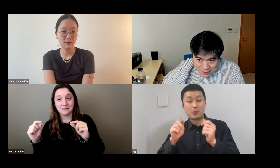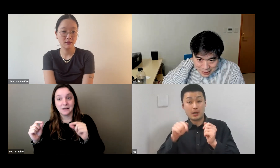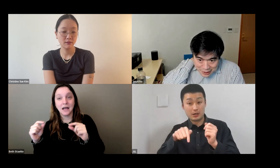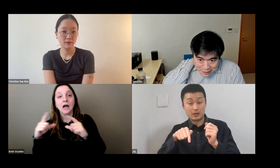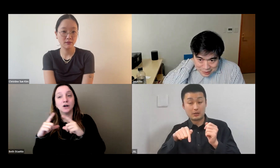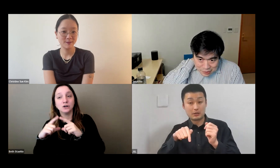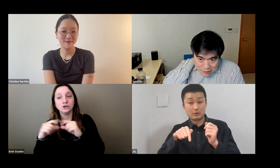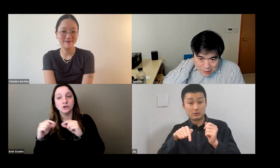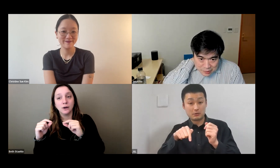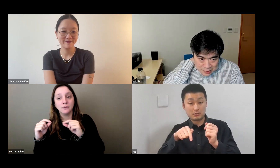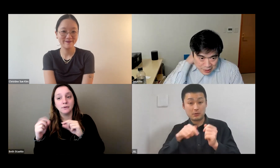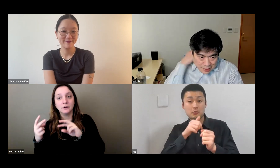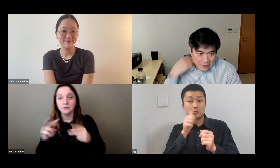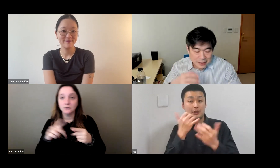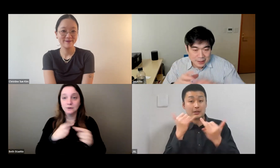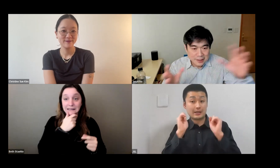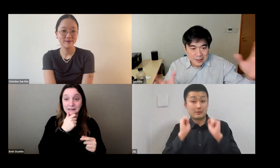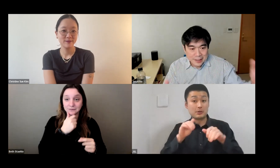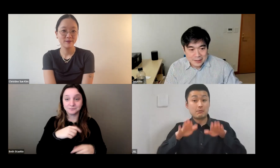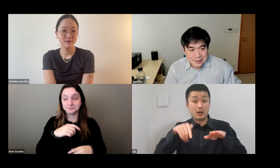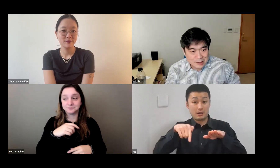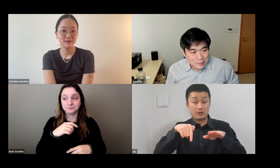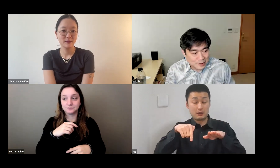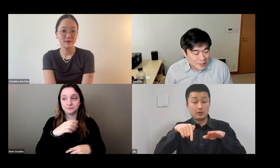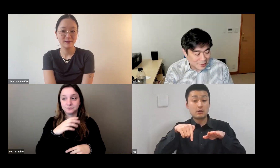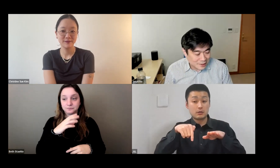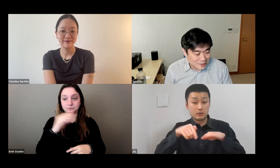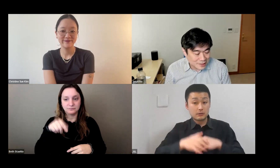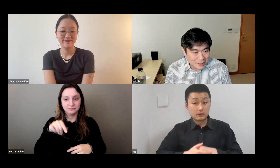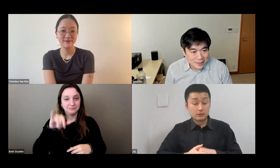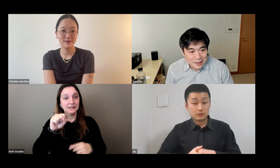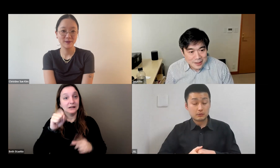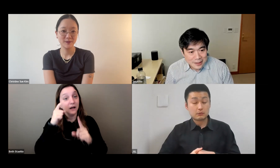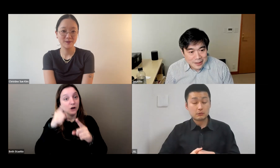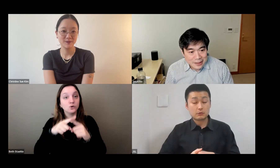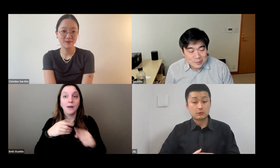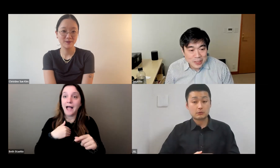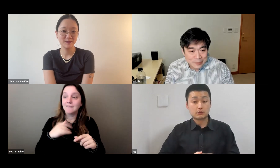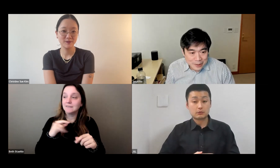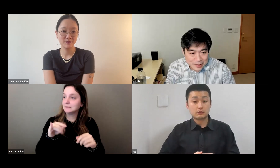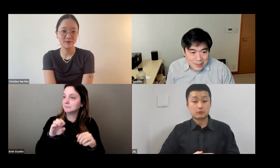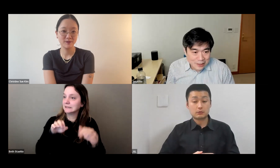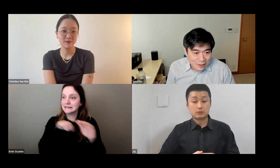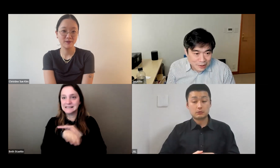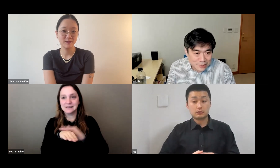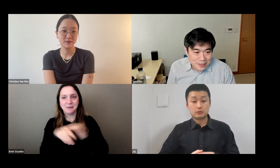and this is also just as a accessible and exciting experiment with technology